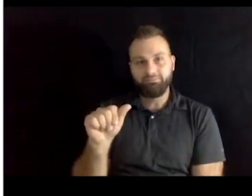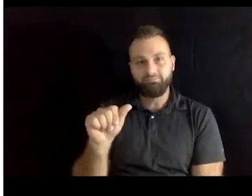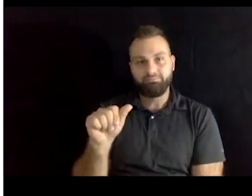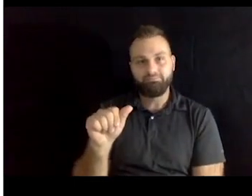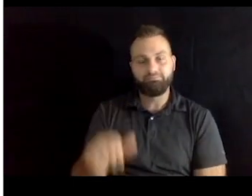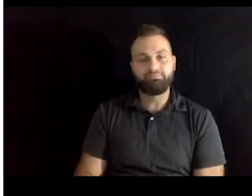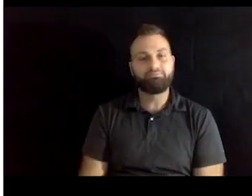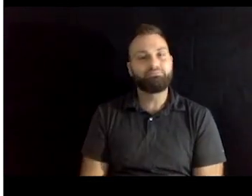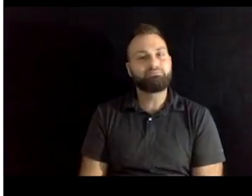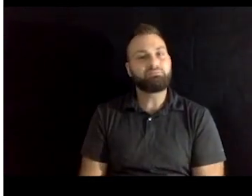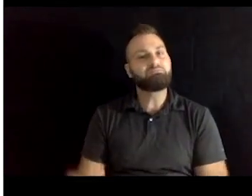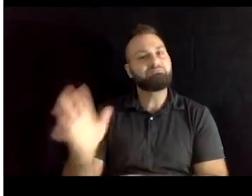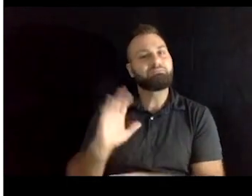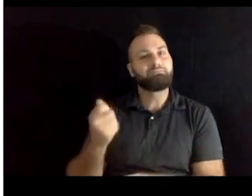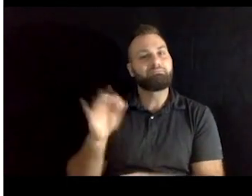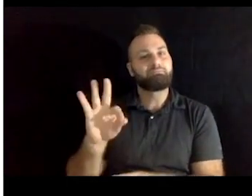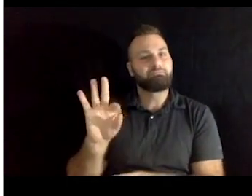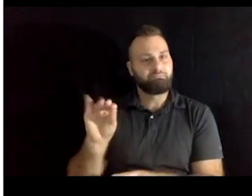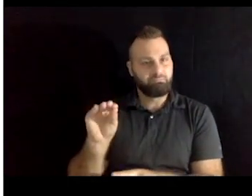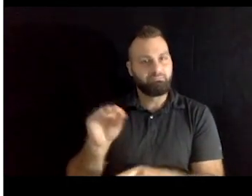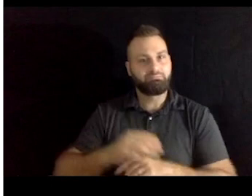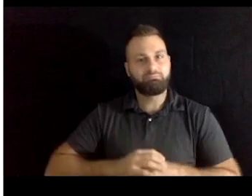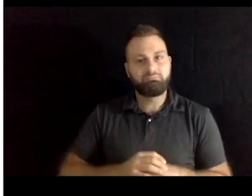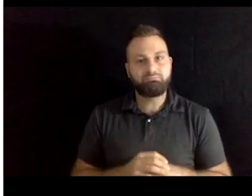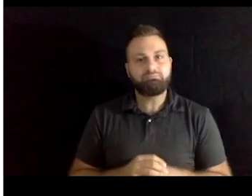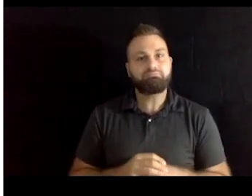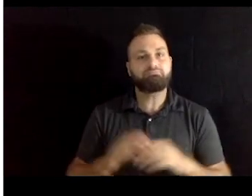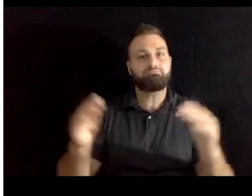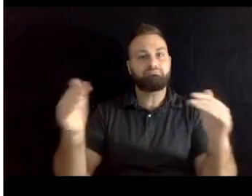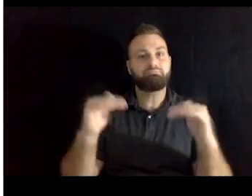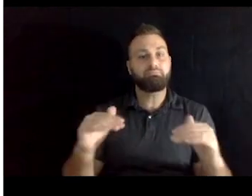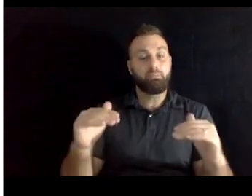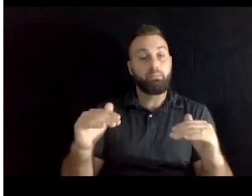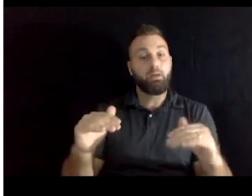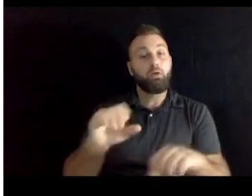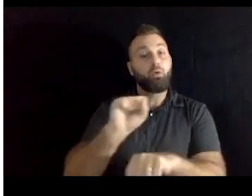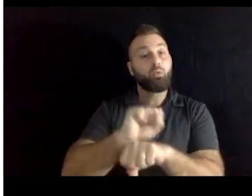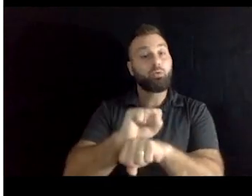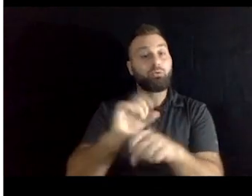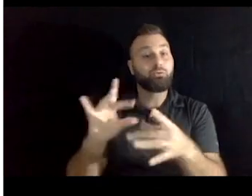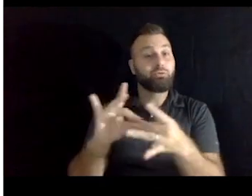So that dates back to 1990. So there are also work related programs